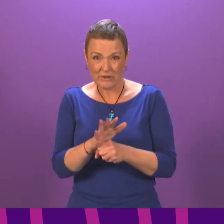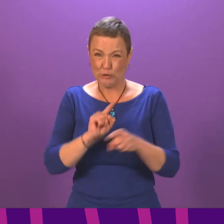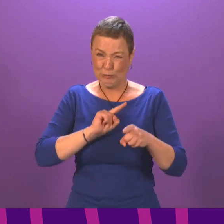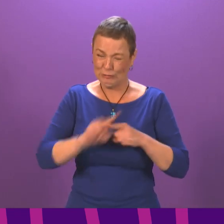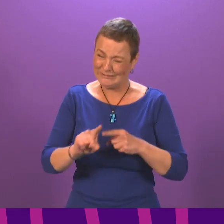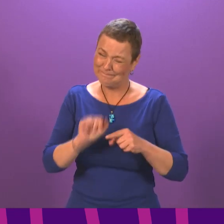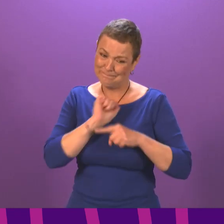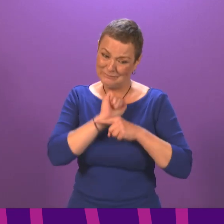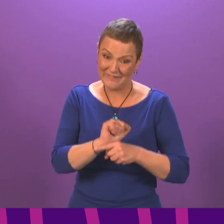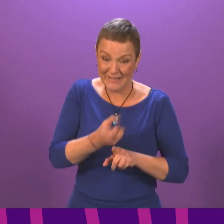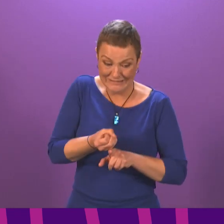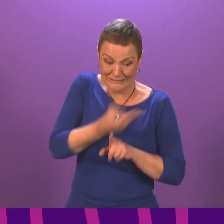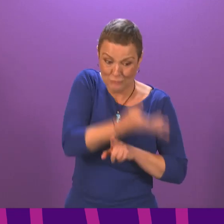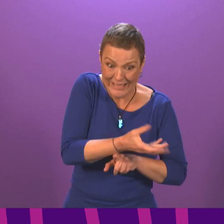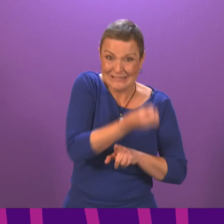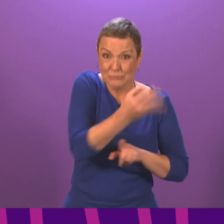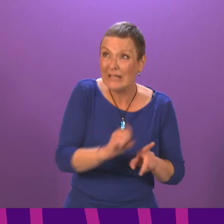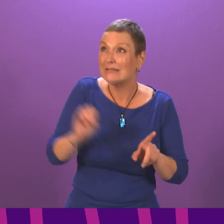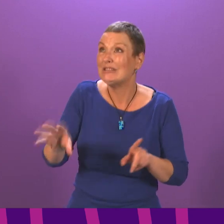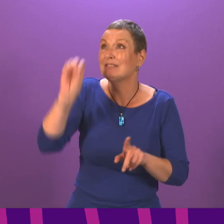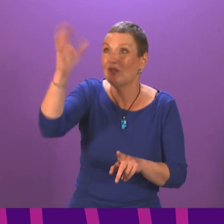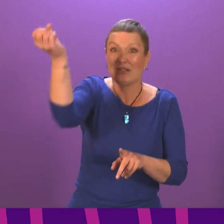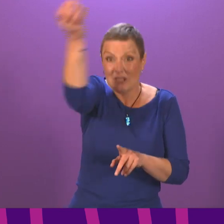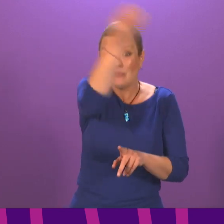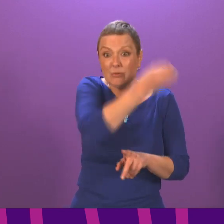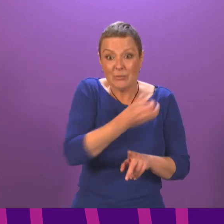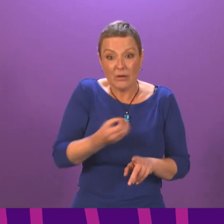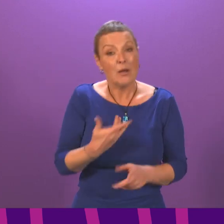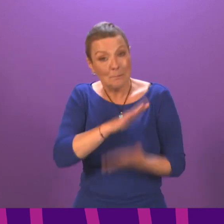its spread from one part of the country to another, we have to try to prevent people